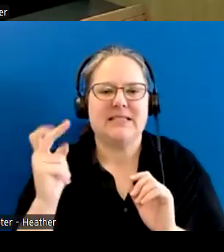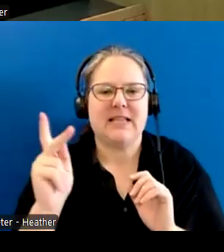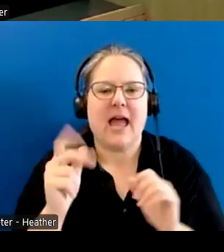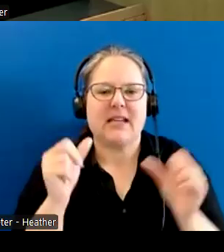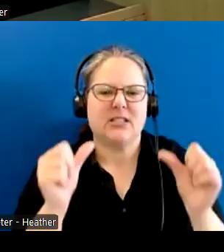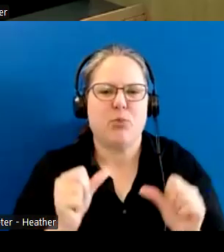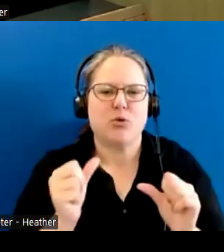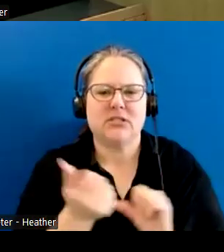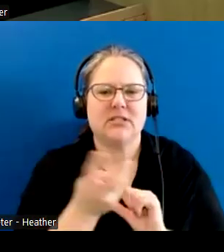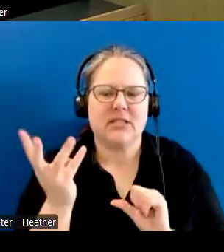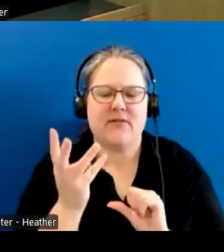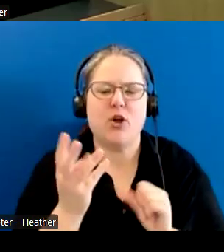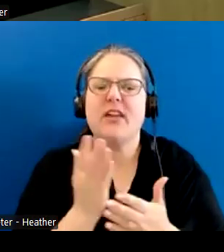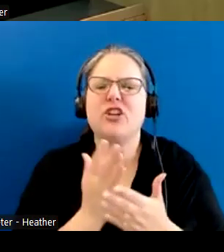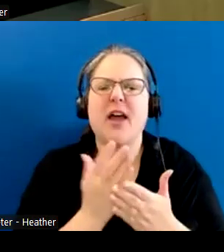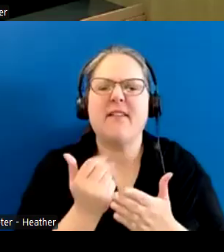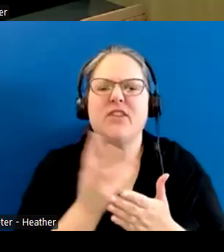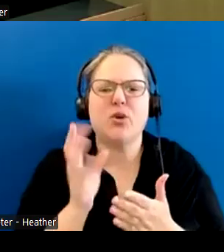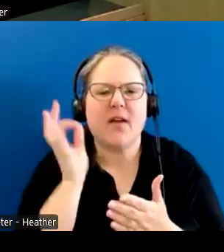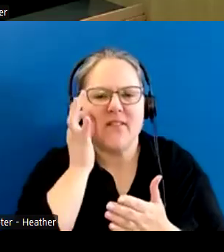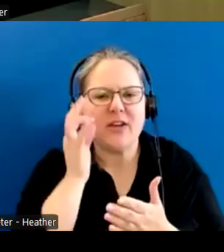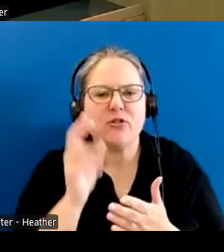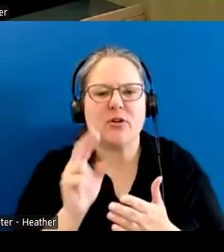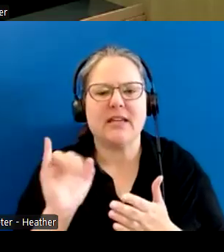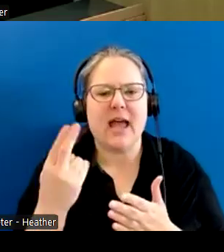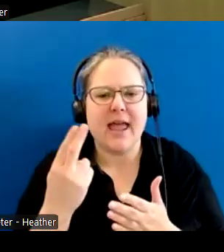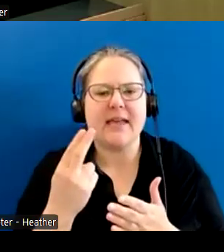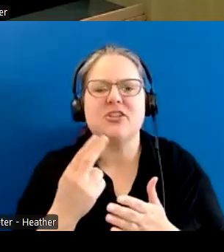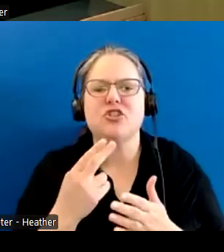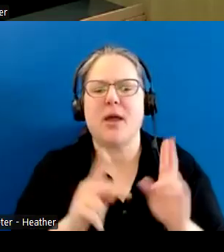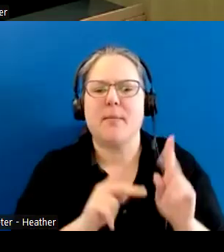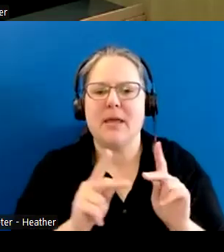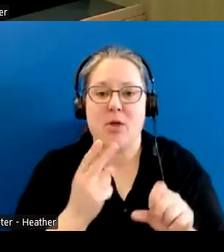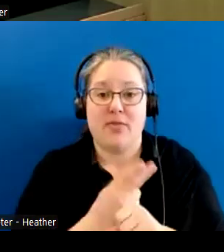terms. There's actually a few federal Substacks or NIH substacks. These are people who used to